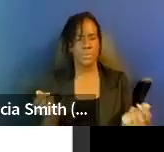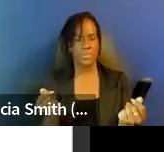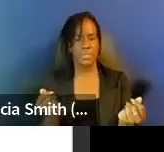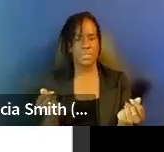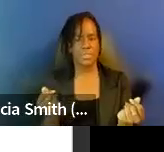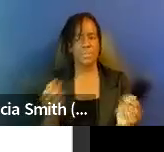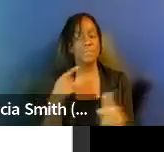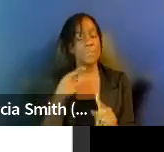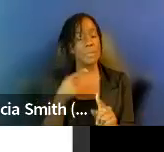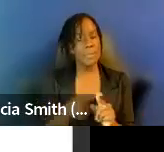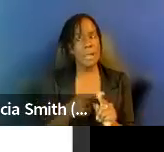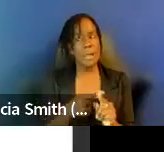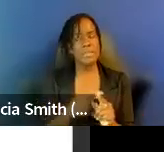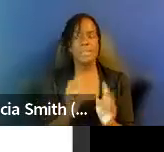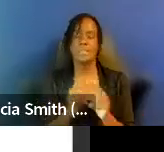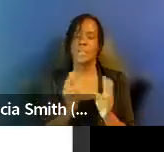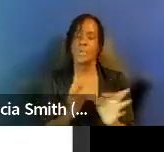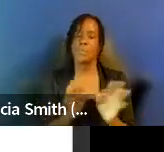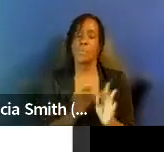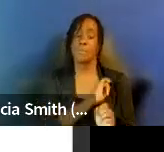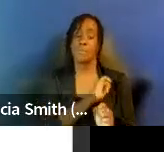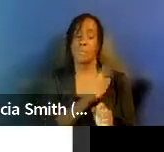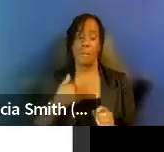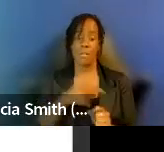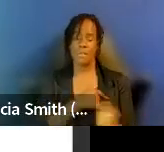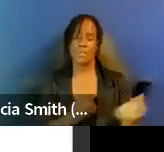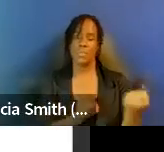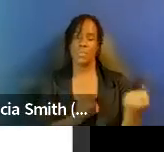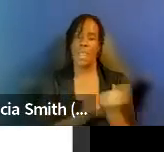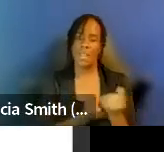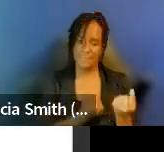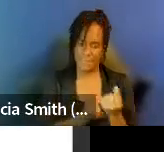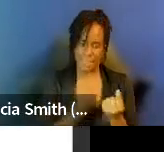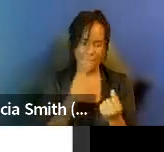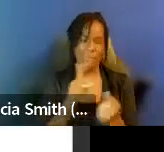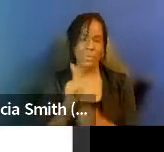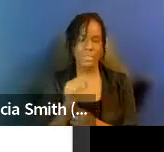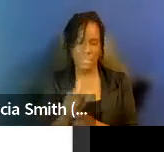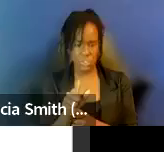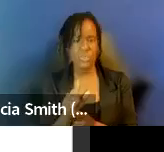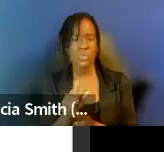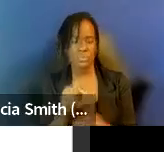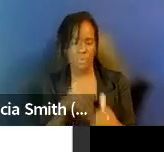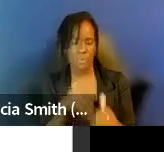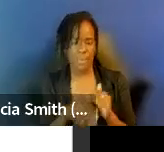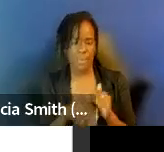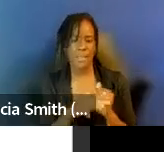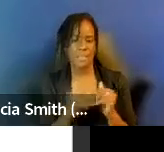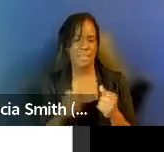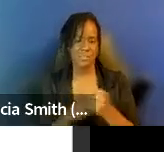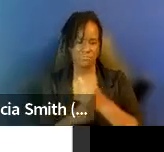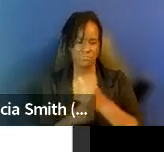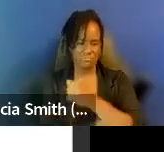metric in our assessment of telehealth. And telehealth based interventions. The purposes of community partnerships is foundational.